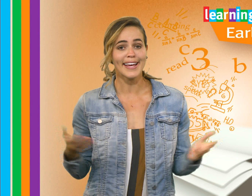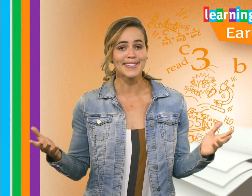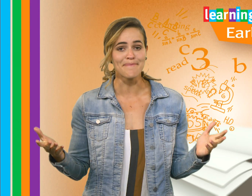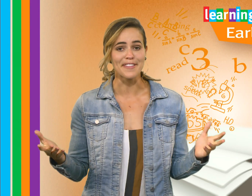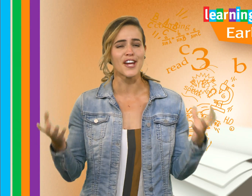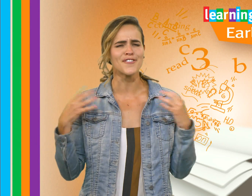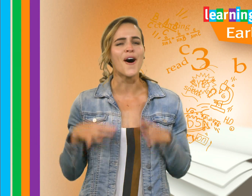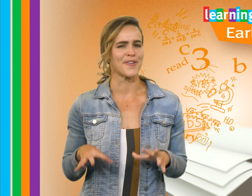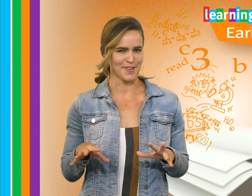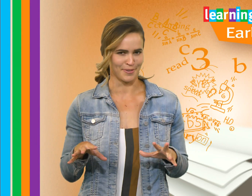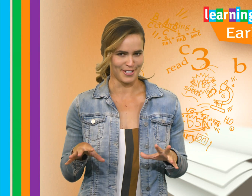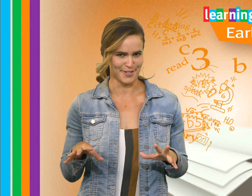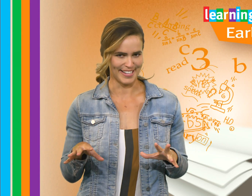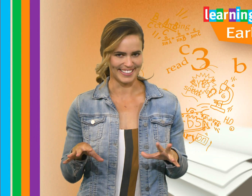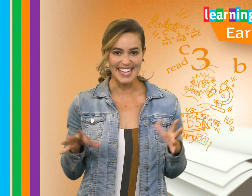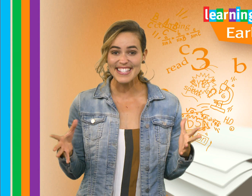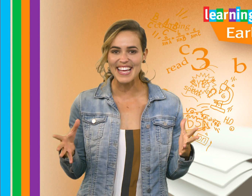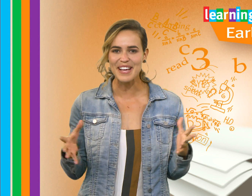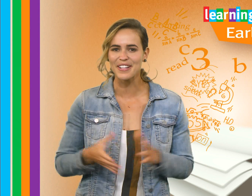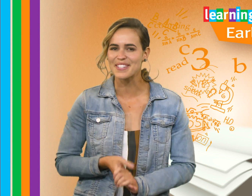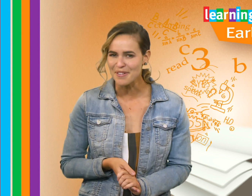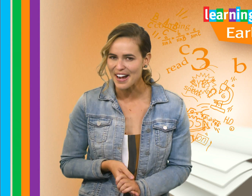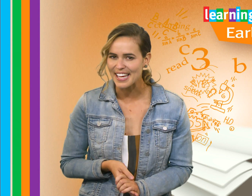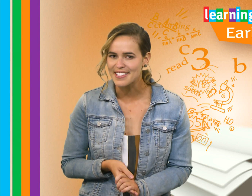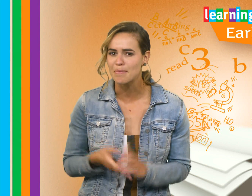Here’s something I know you will enjoy. Let’s see what some of our kids